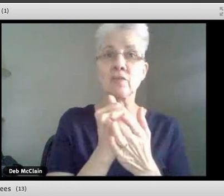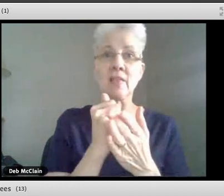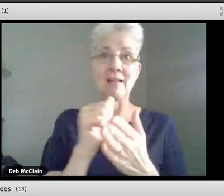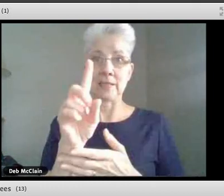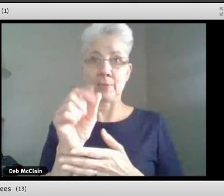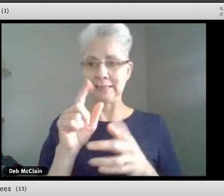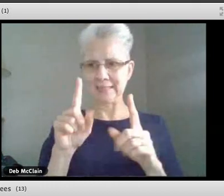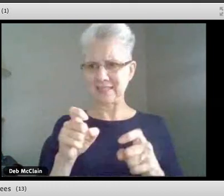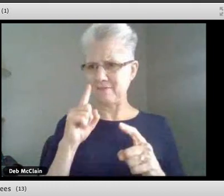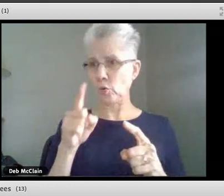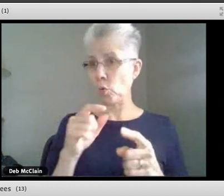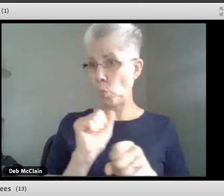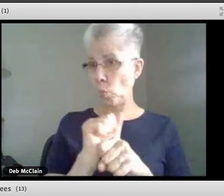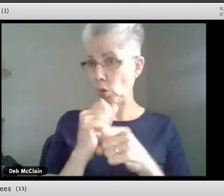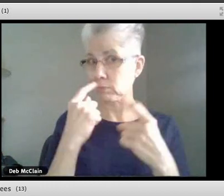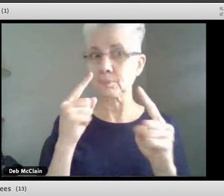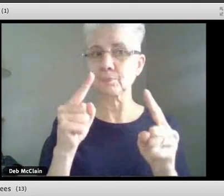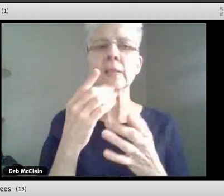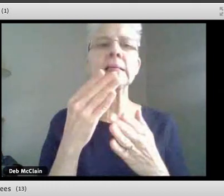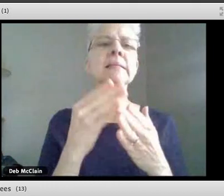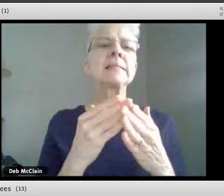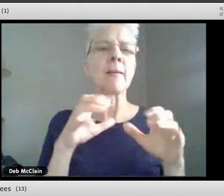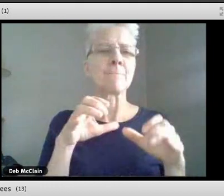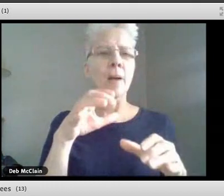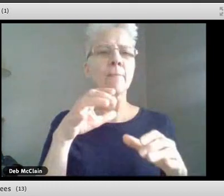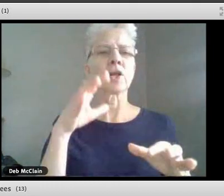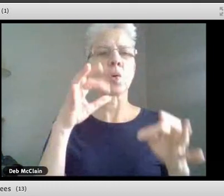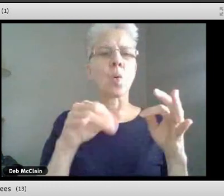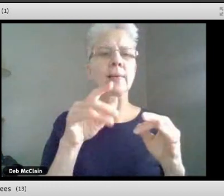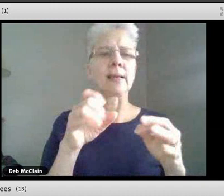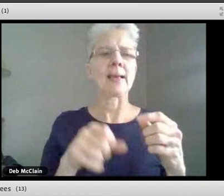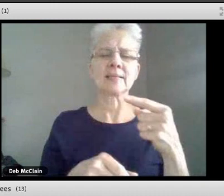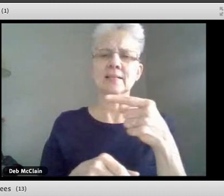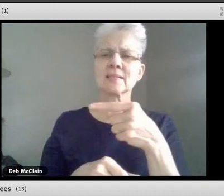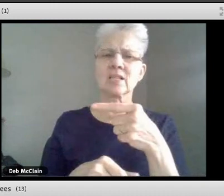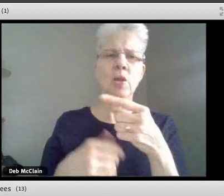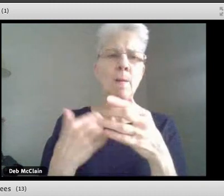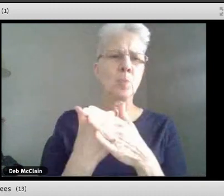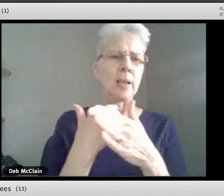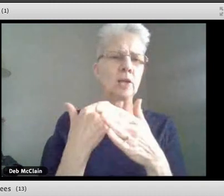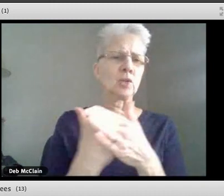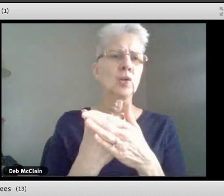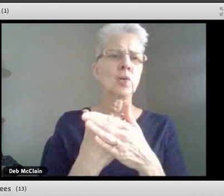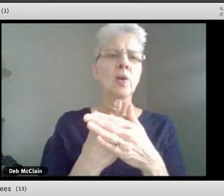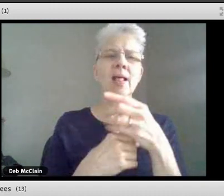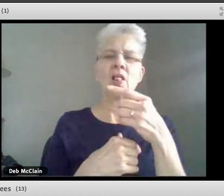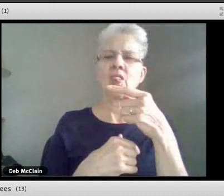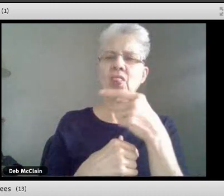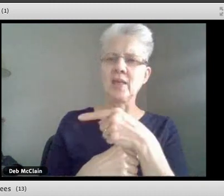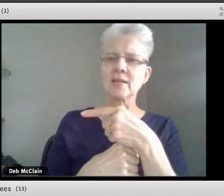This one was brand-new. This was...I mean, it's a couple years old, but it is one of the first court cases